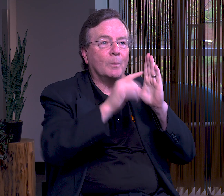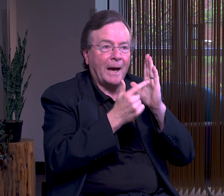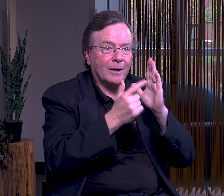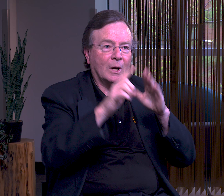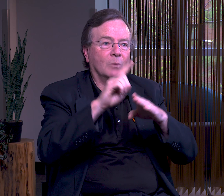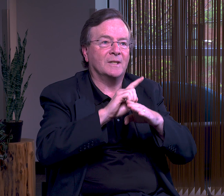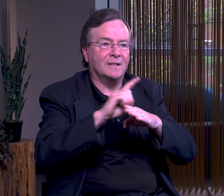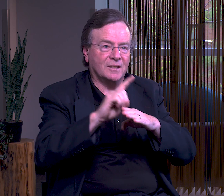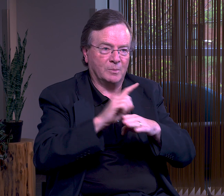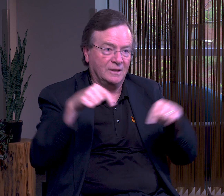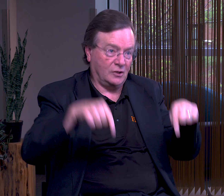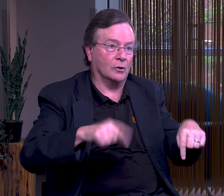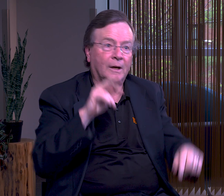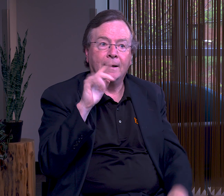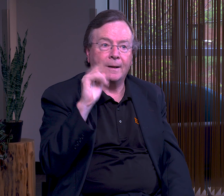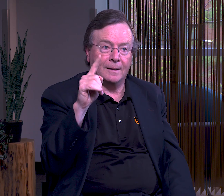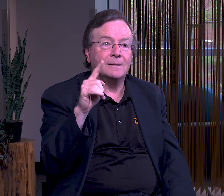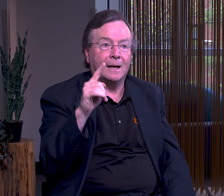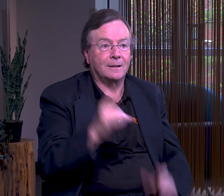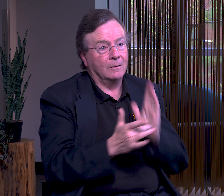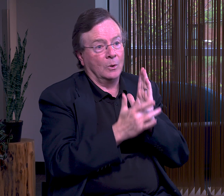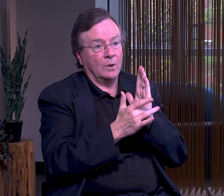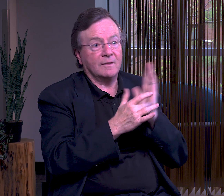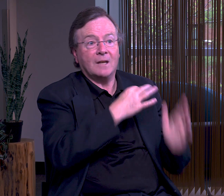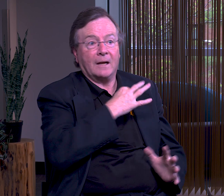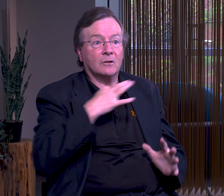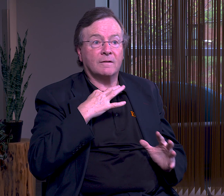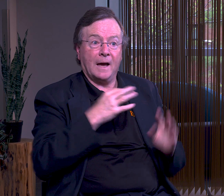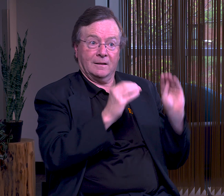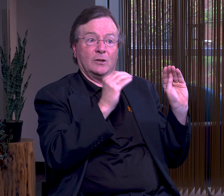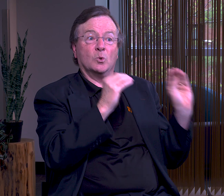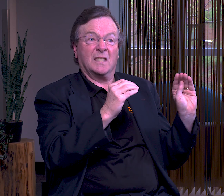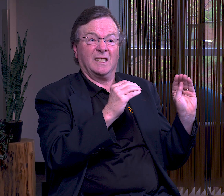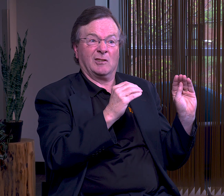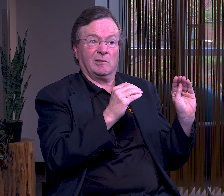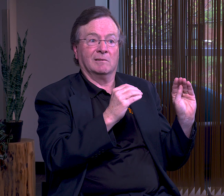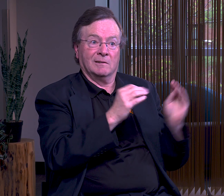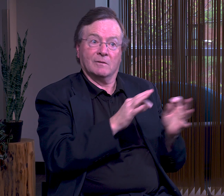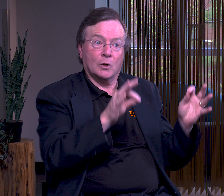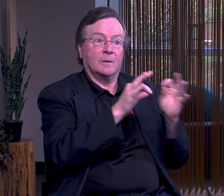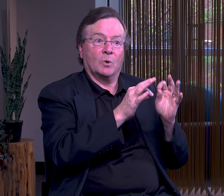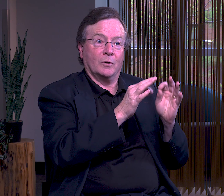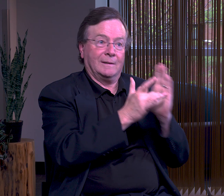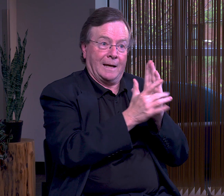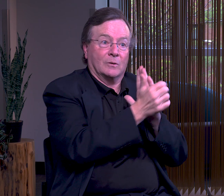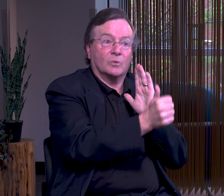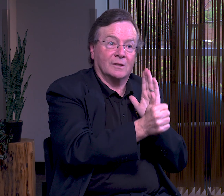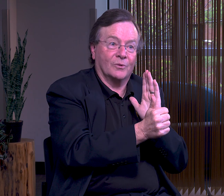backgrounds and disciplines here at NTID. We have the technical faculty who teach very important technical skills.